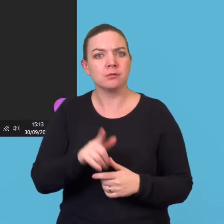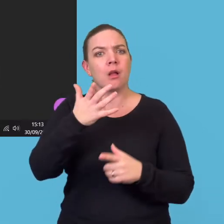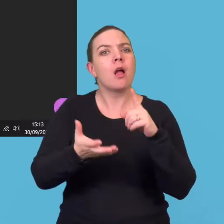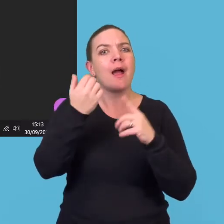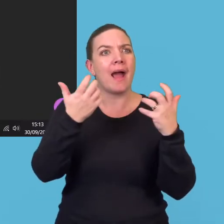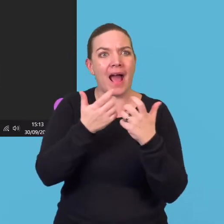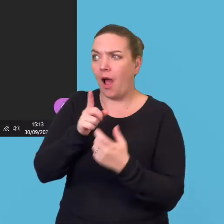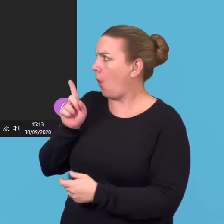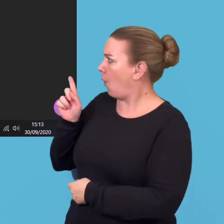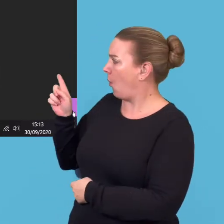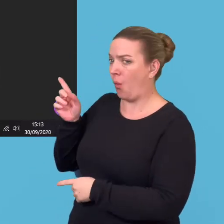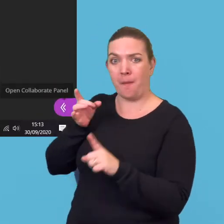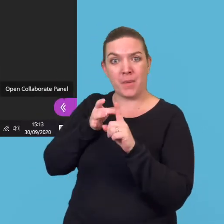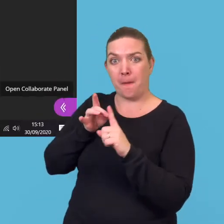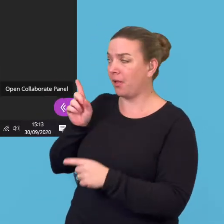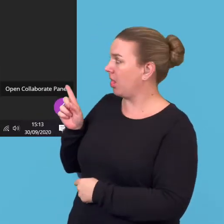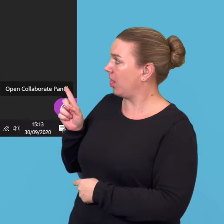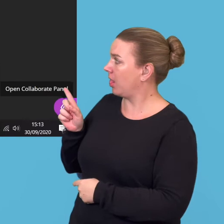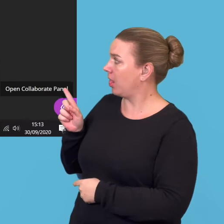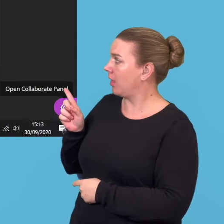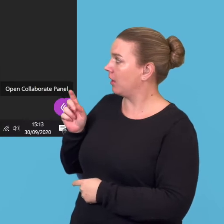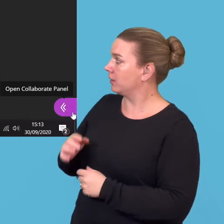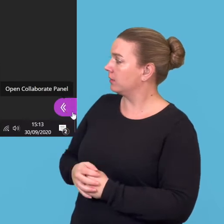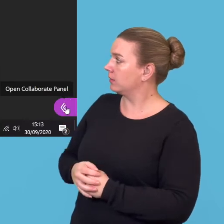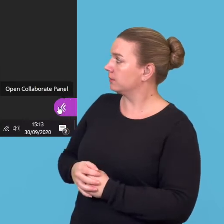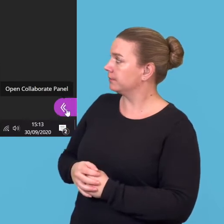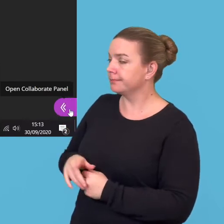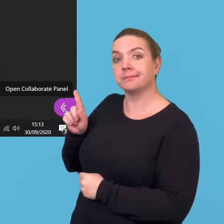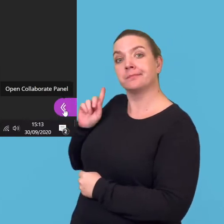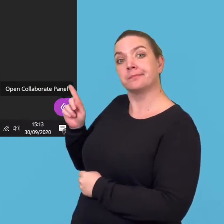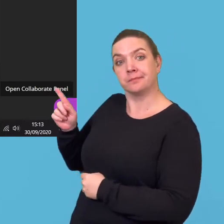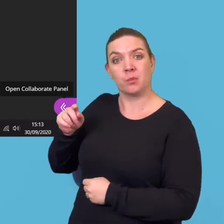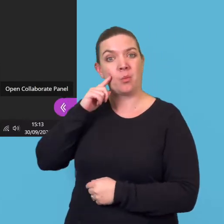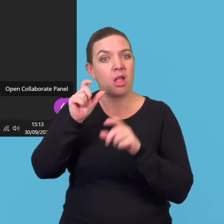All you need to do to find this, is to click this purple button on the right hand side of your screen.